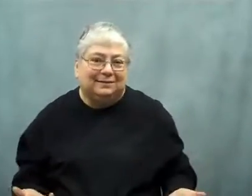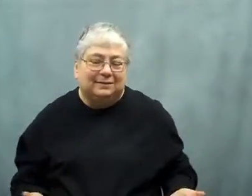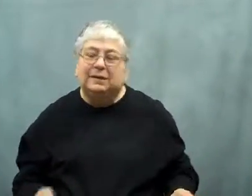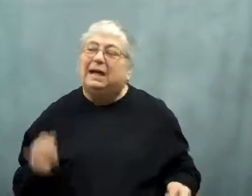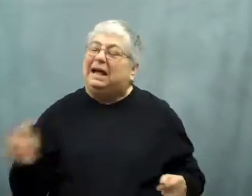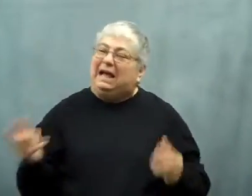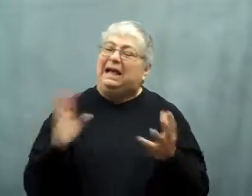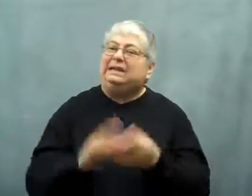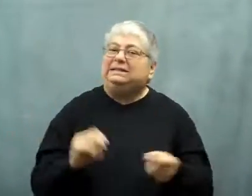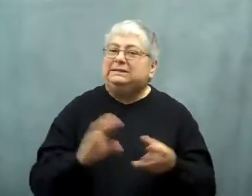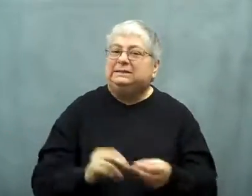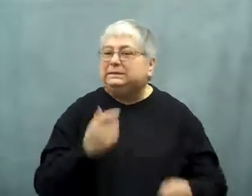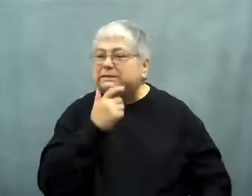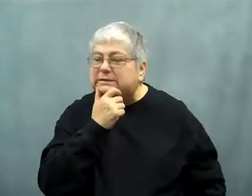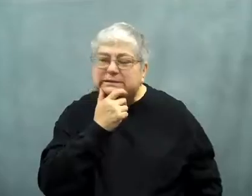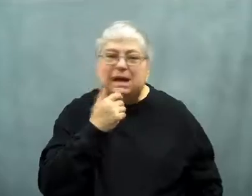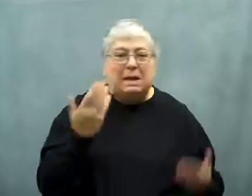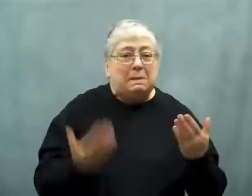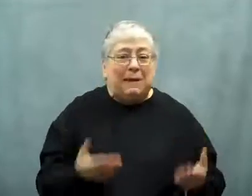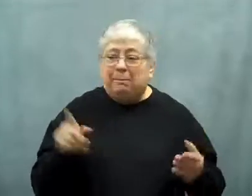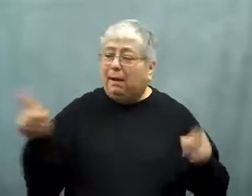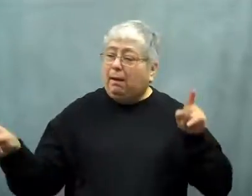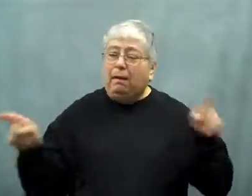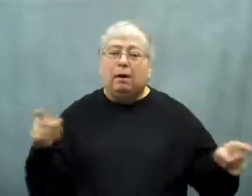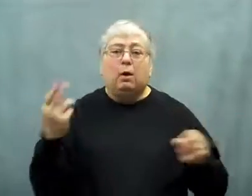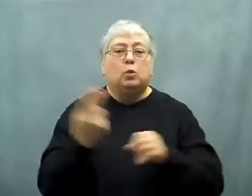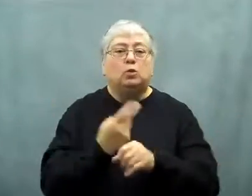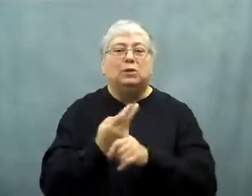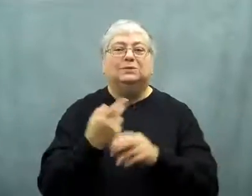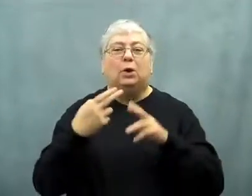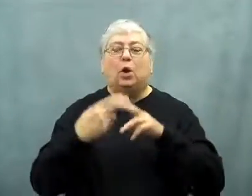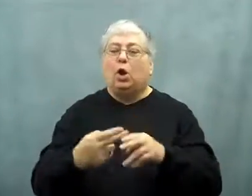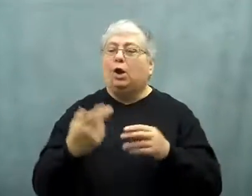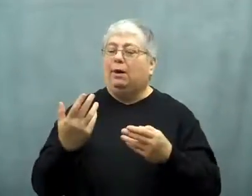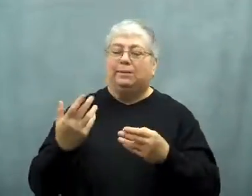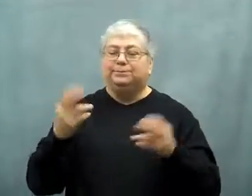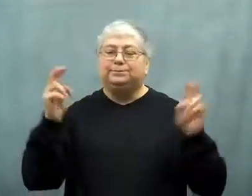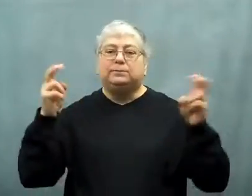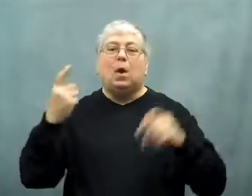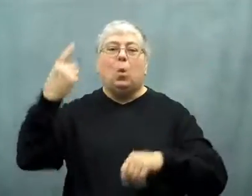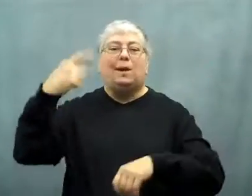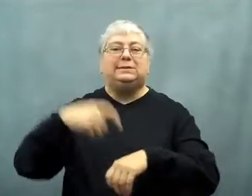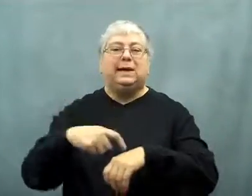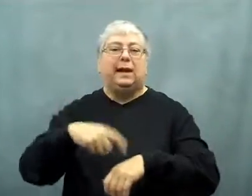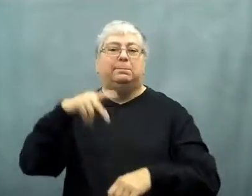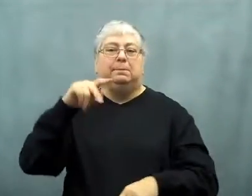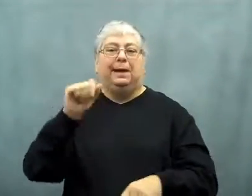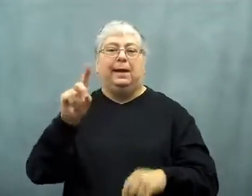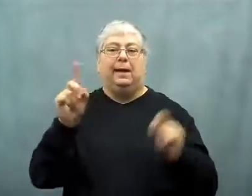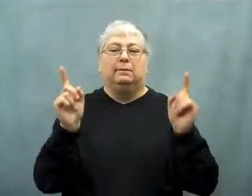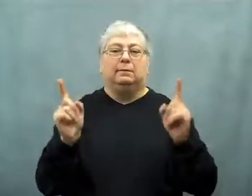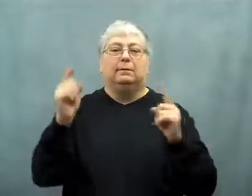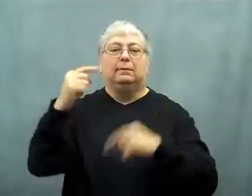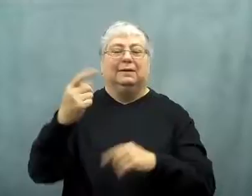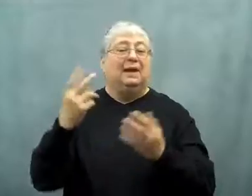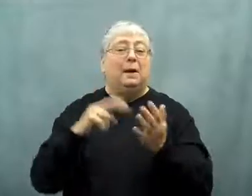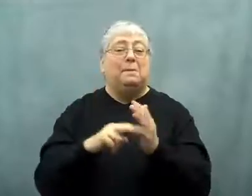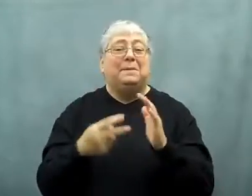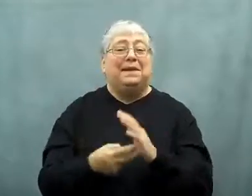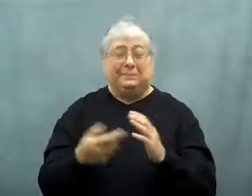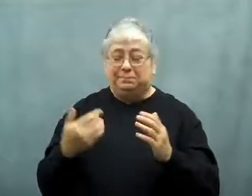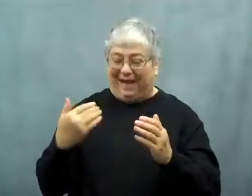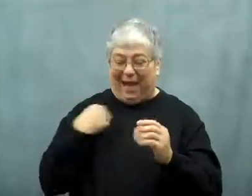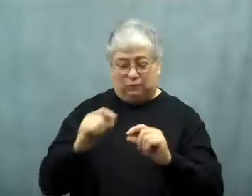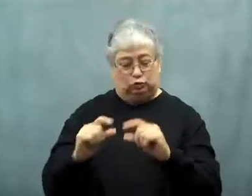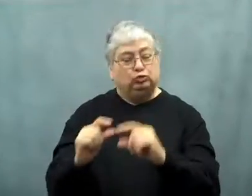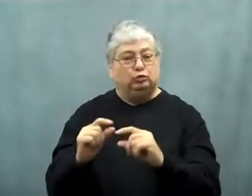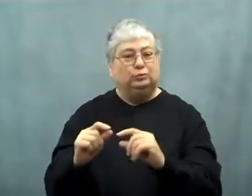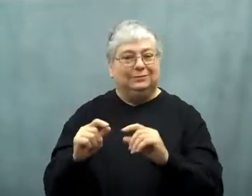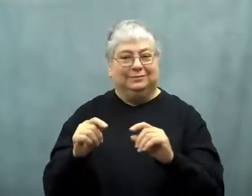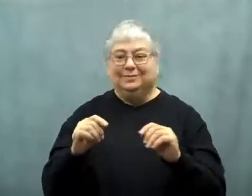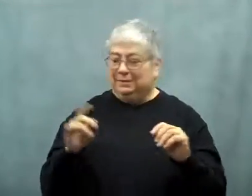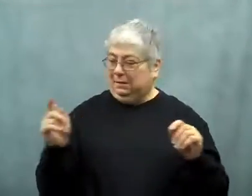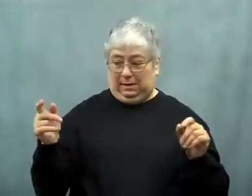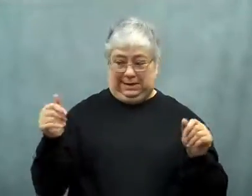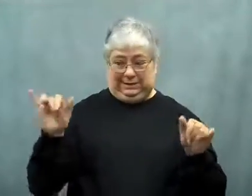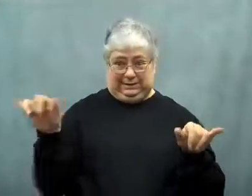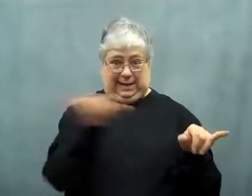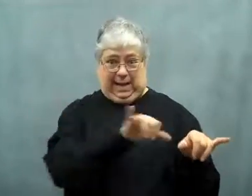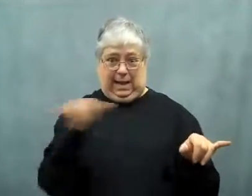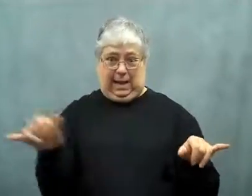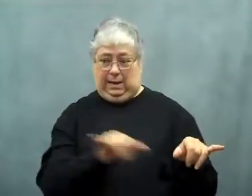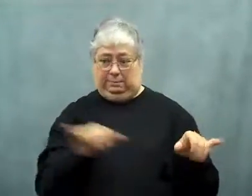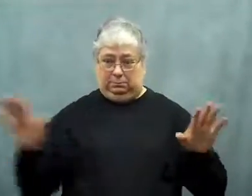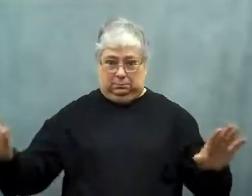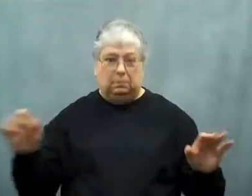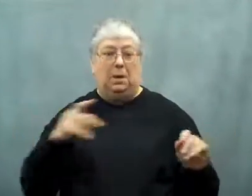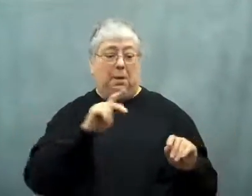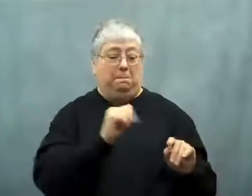He said they may have used a one time pad on each end.